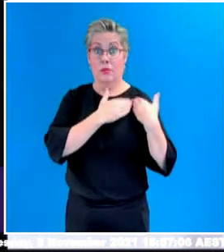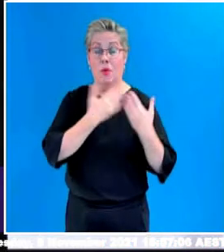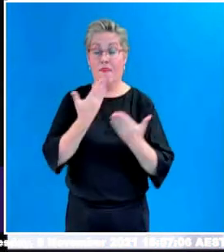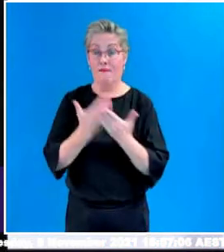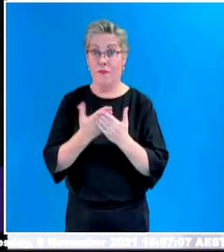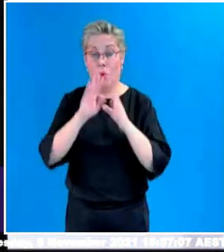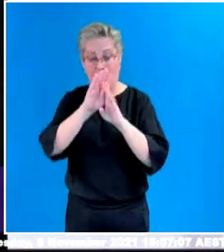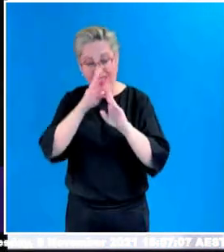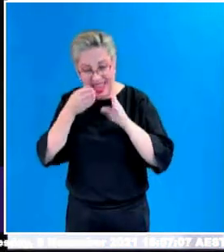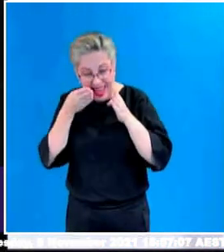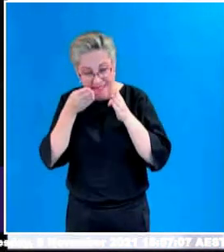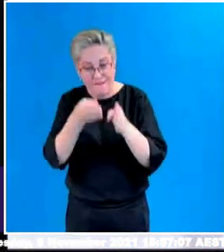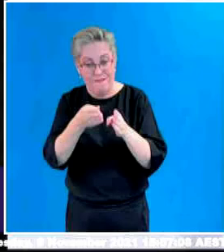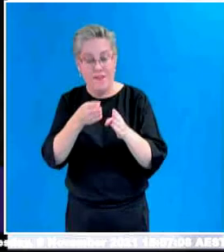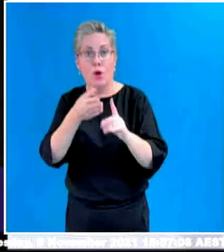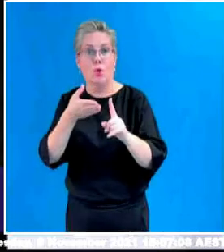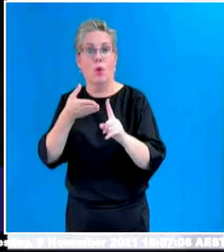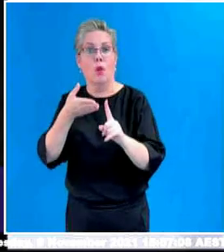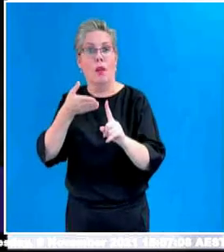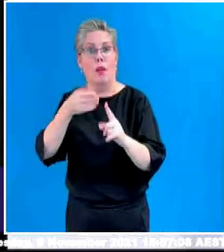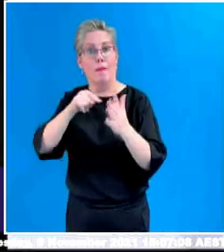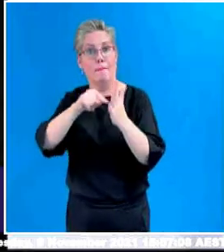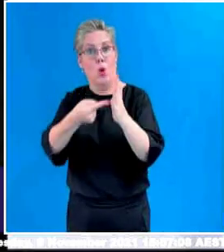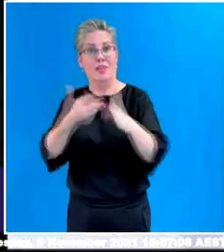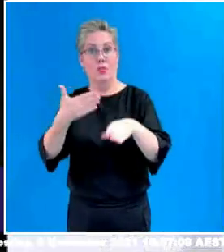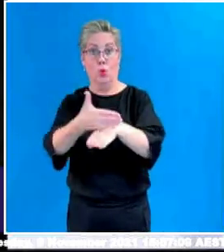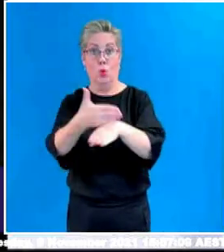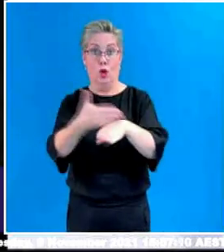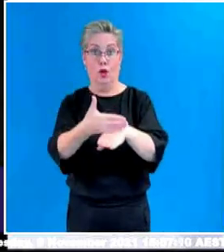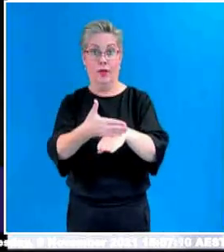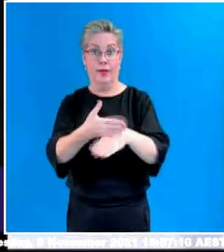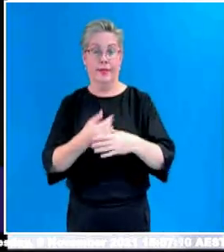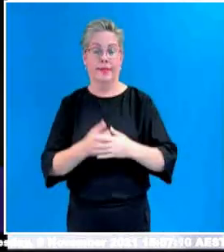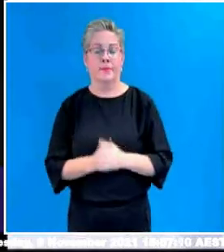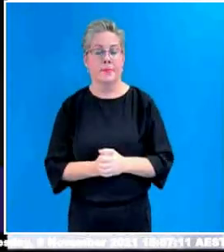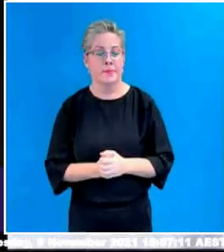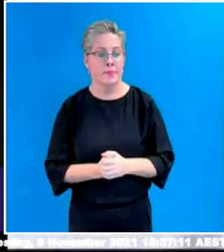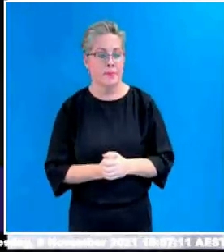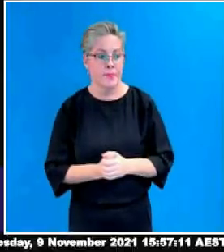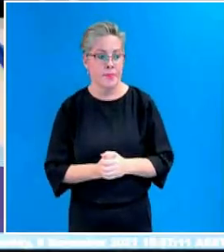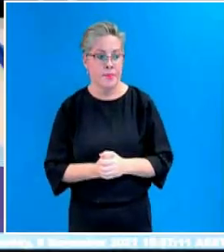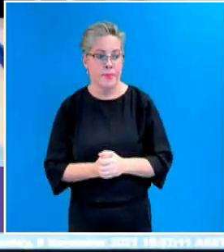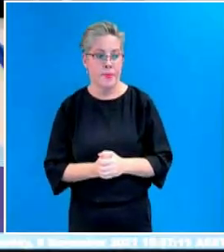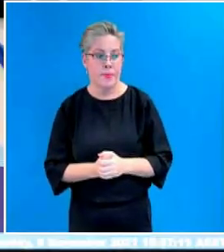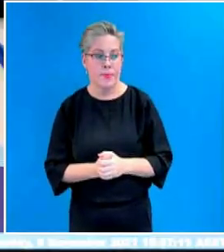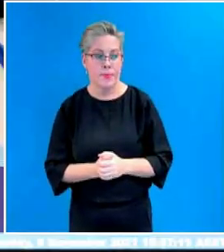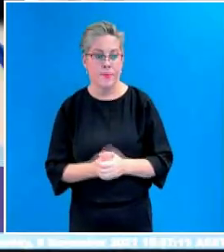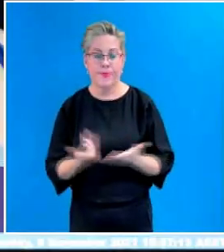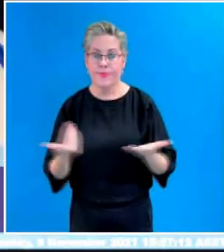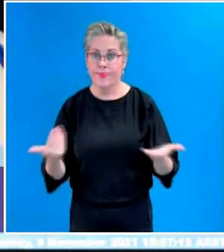Not that I'm aware of. Is there someone in that role? All I can say is no one has disclosed that to me.